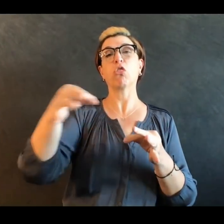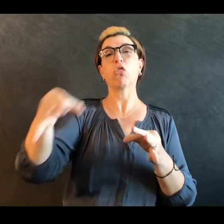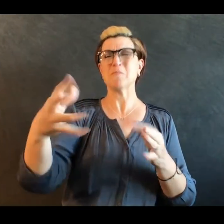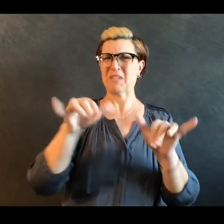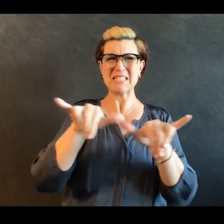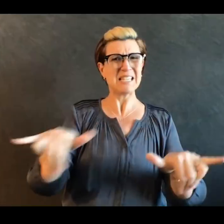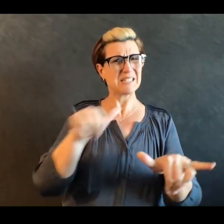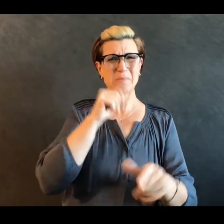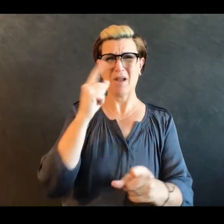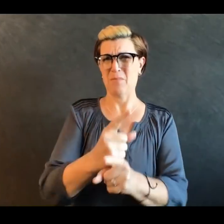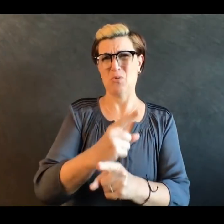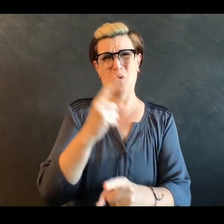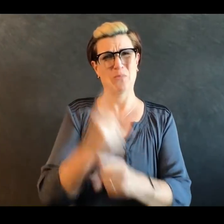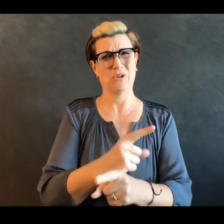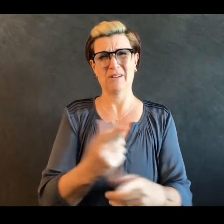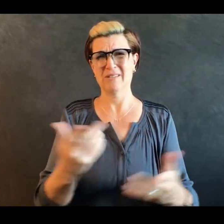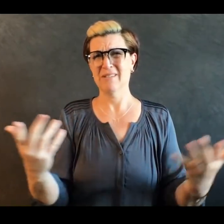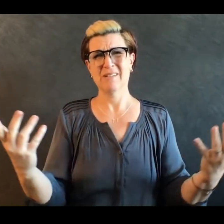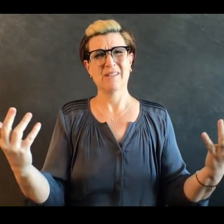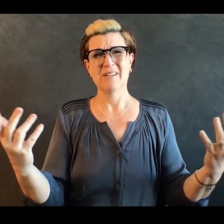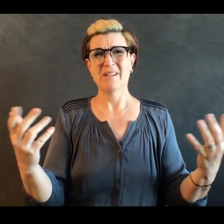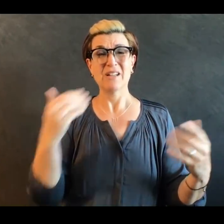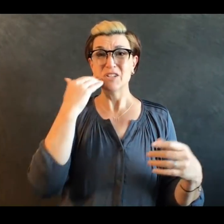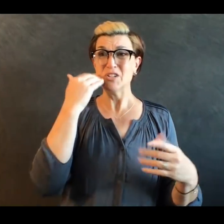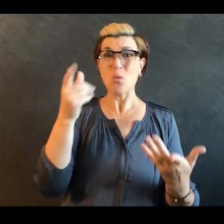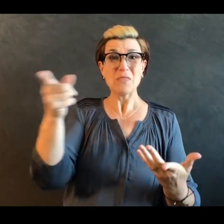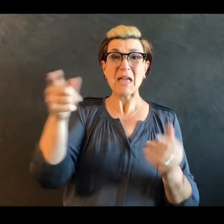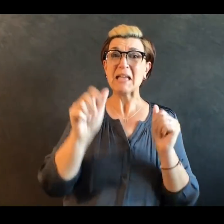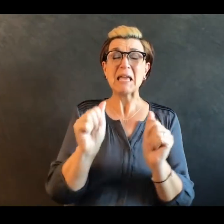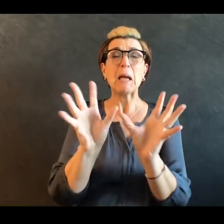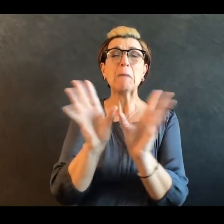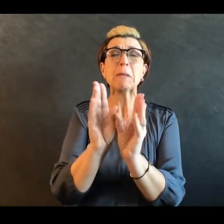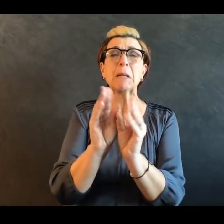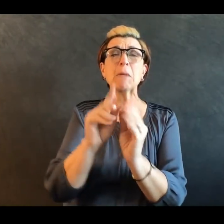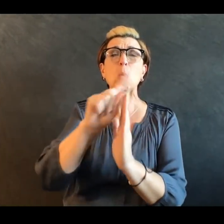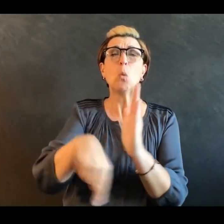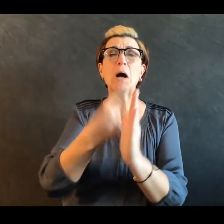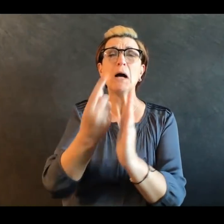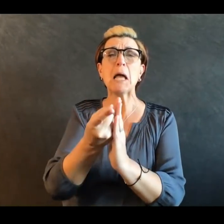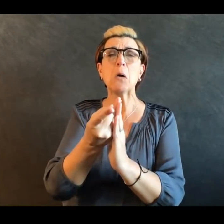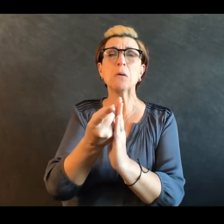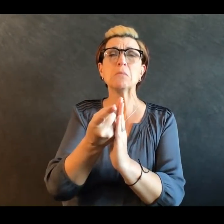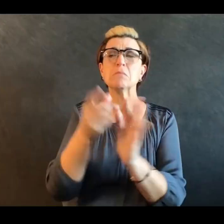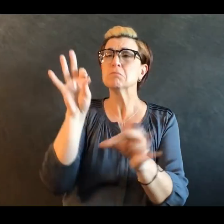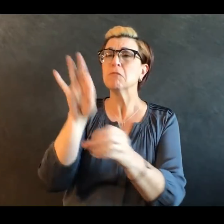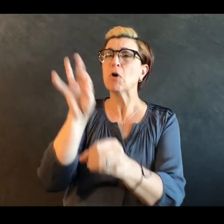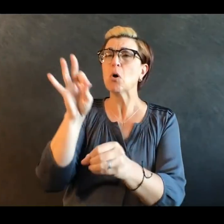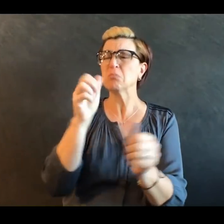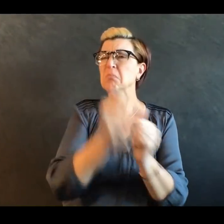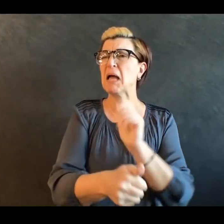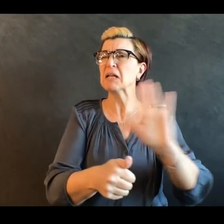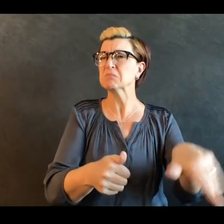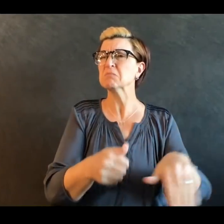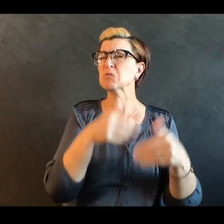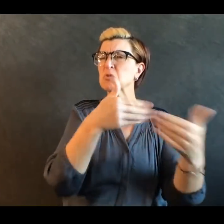to be approved in one hour in one session it doesn't matter they'll take the maximum number of hours and days you're talking about days to get one